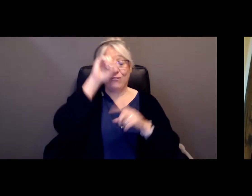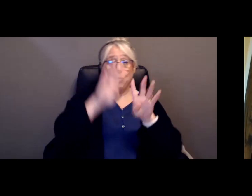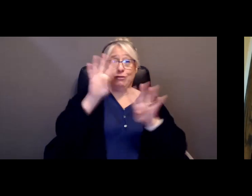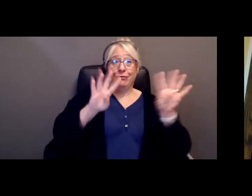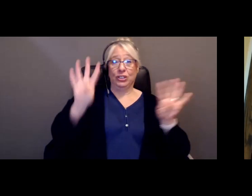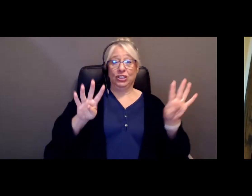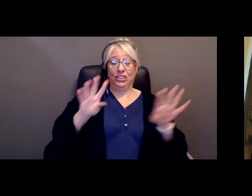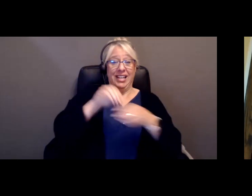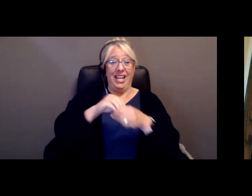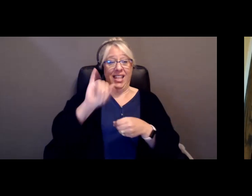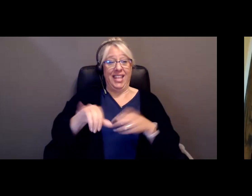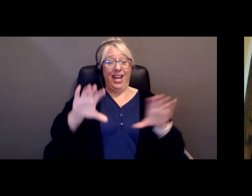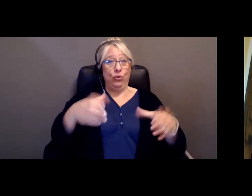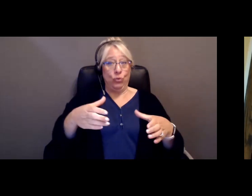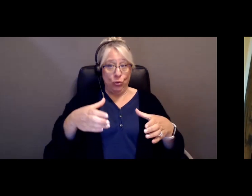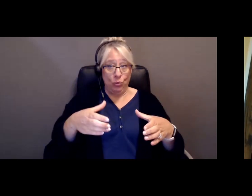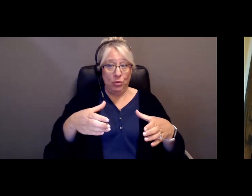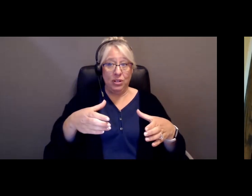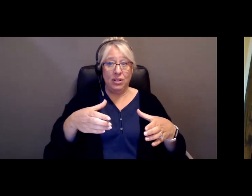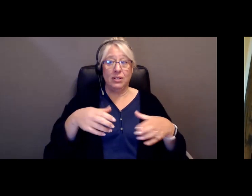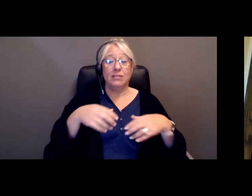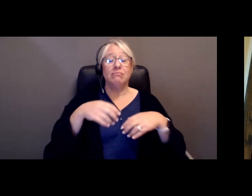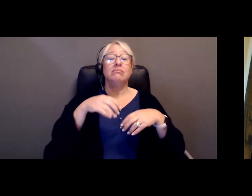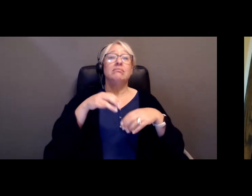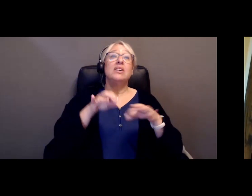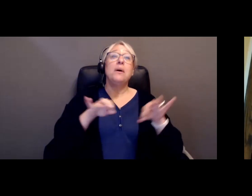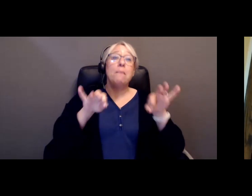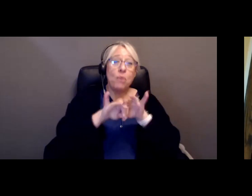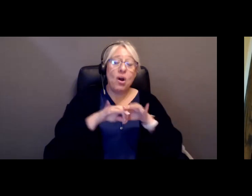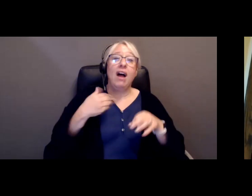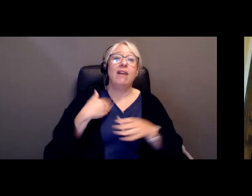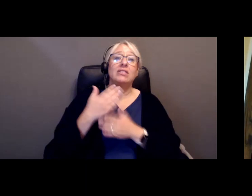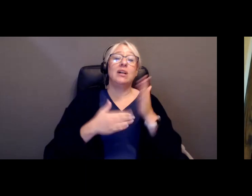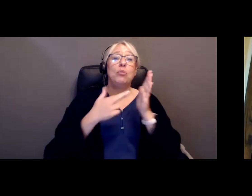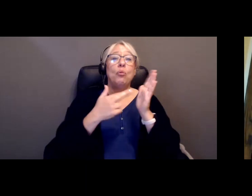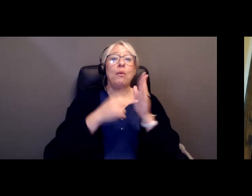that you're looking at, it's also important to have some representation from organizations within